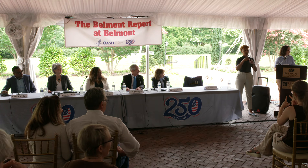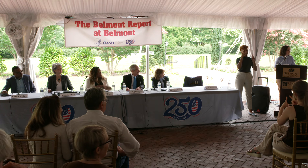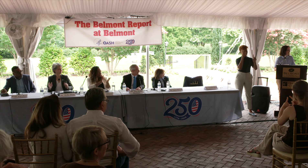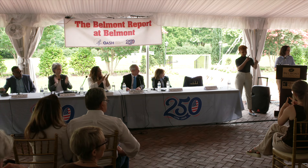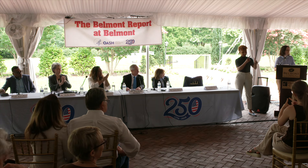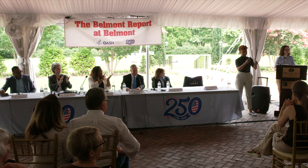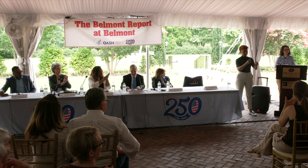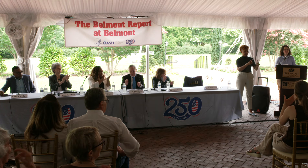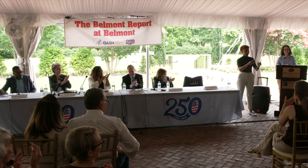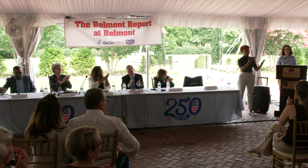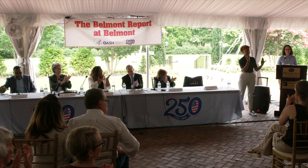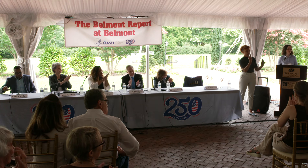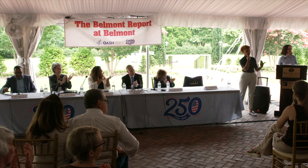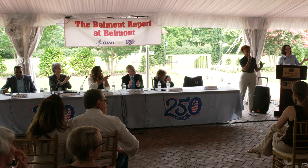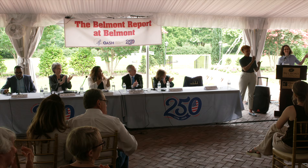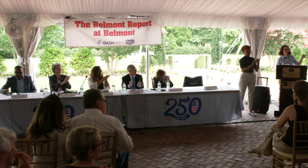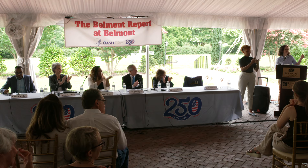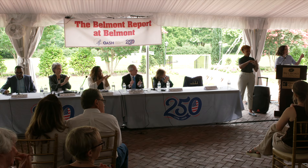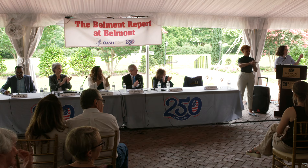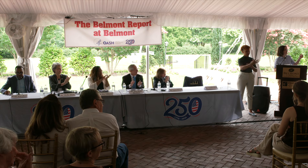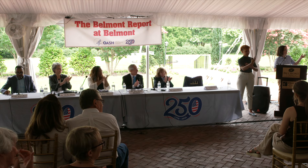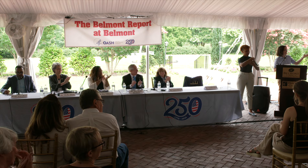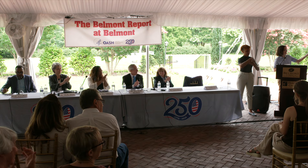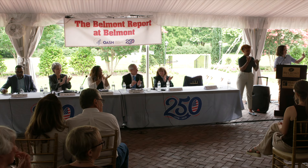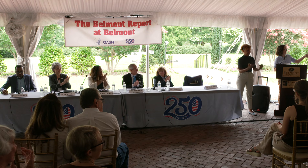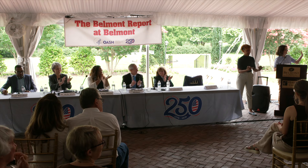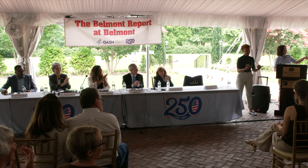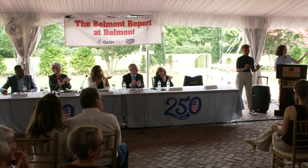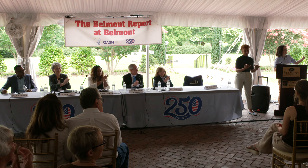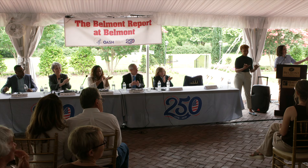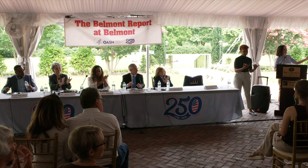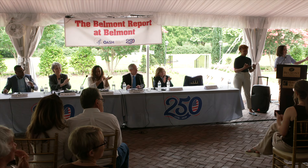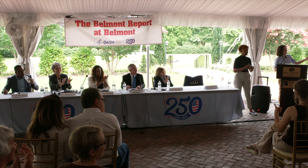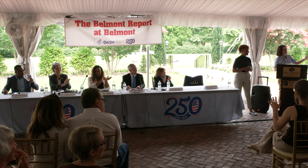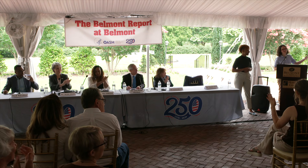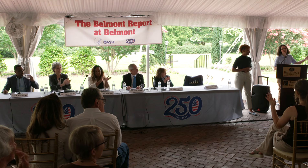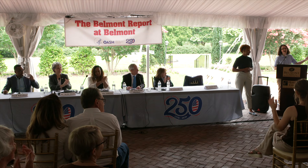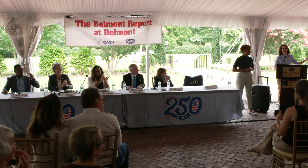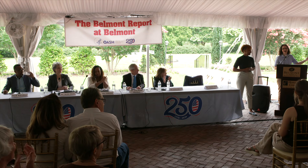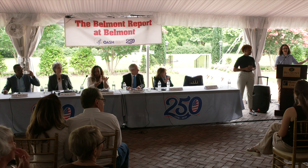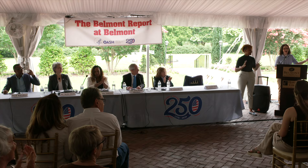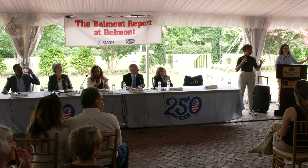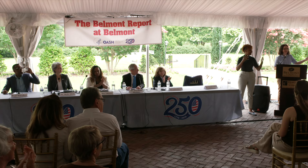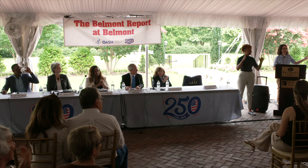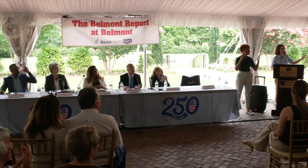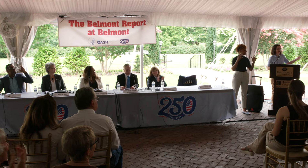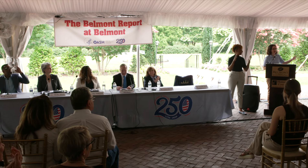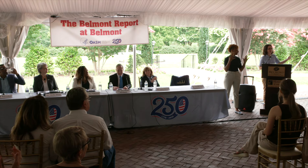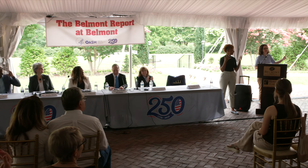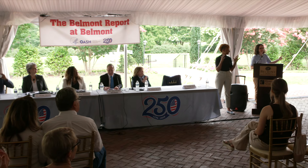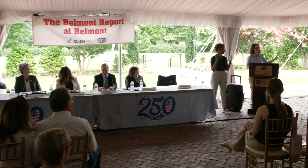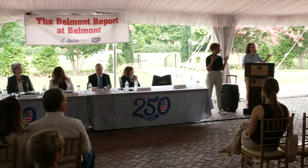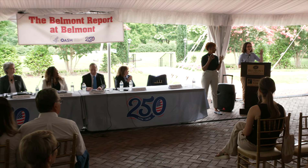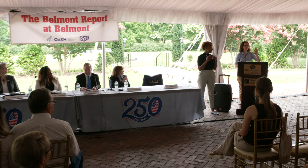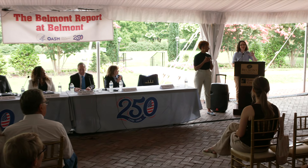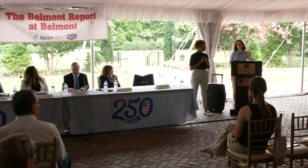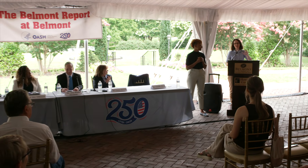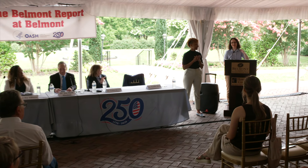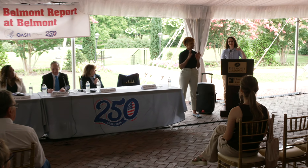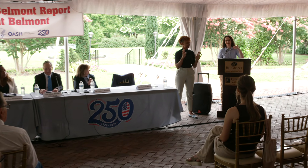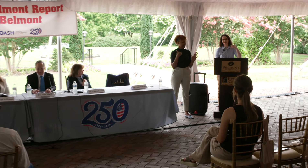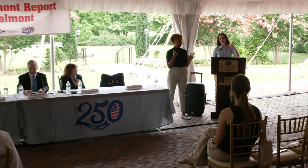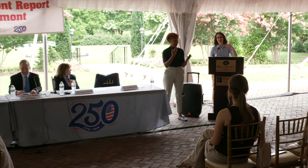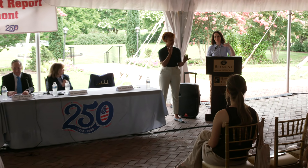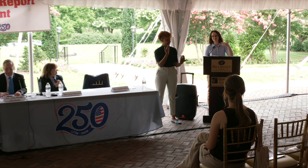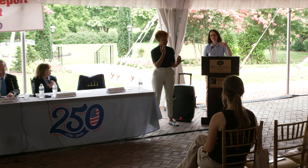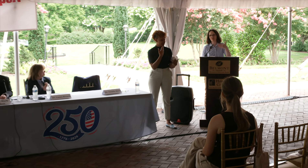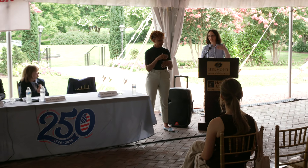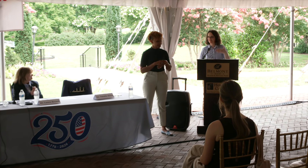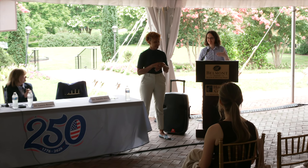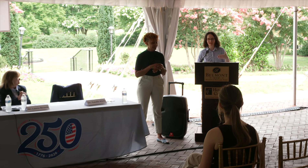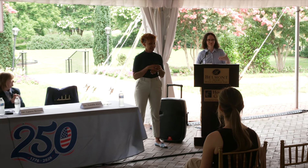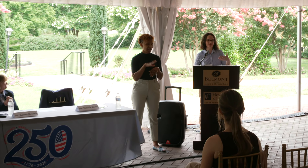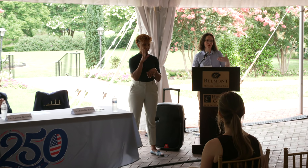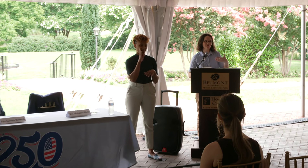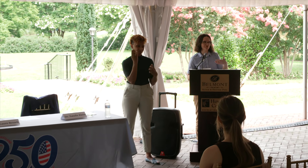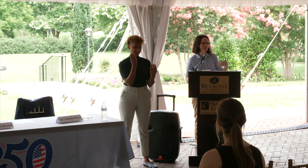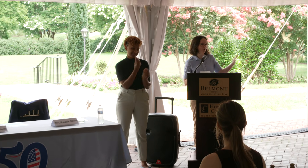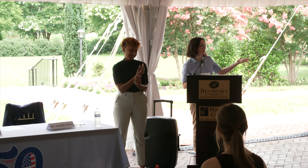program today. And I believe as I thank you and tell you to have a safe journey home,